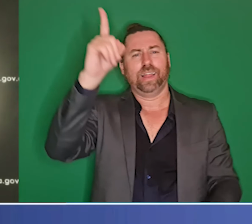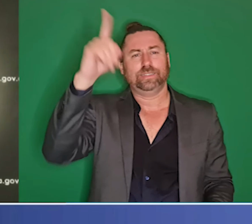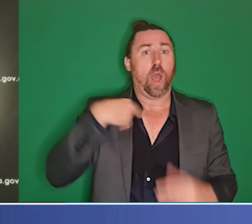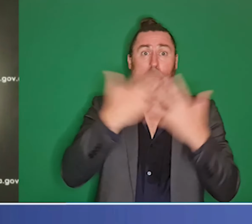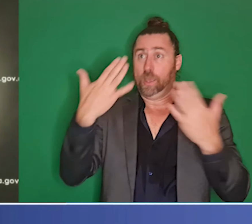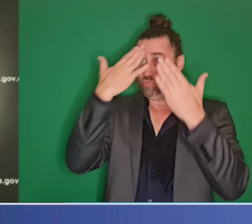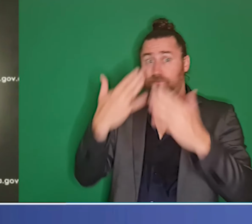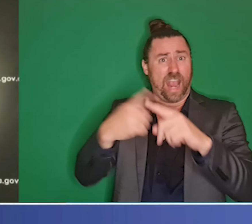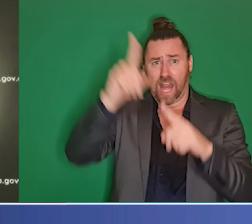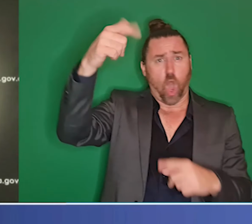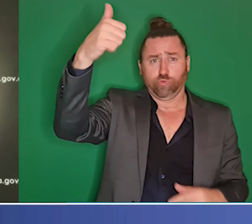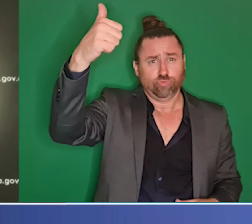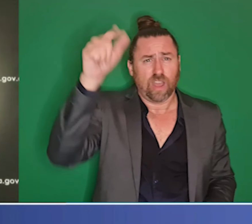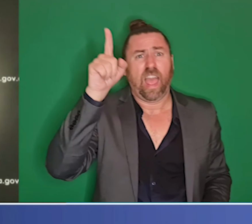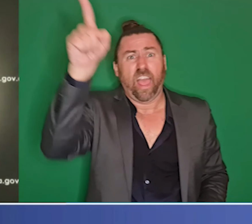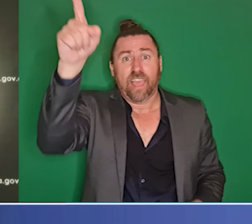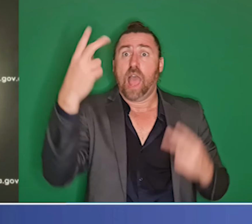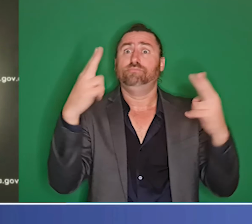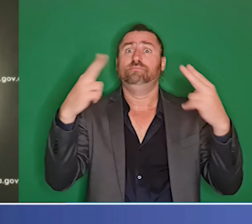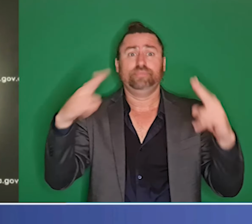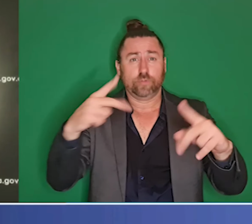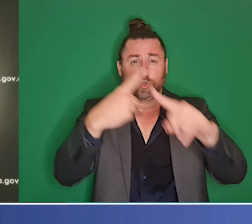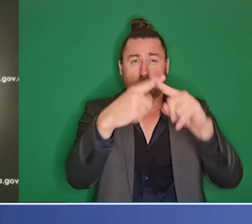but their death rate is 20 times higher than Australia.